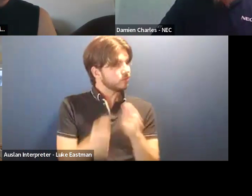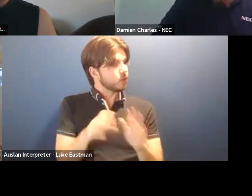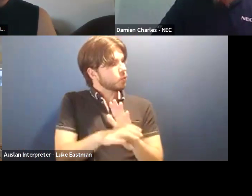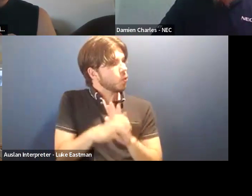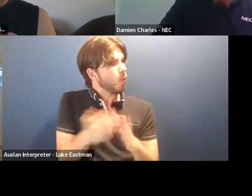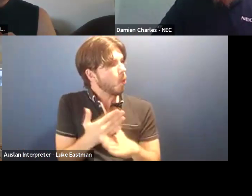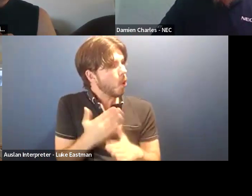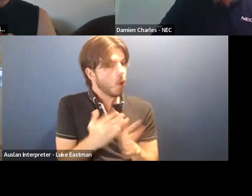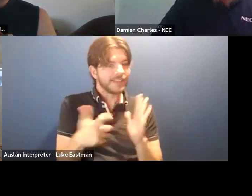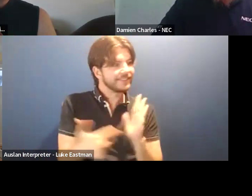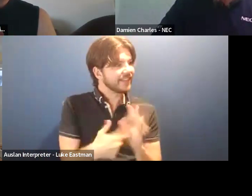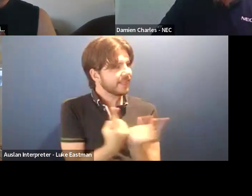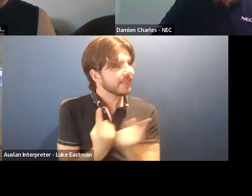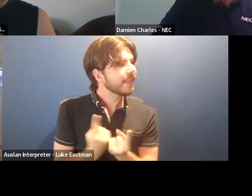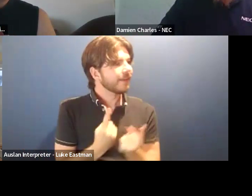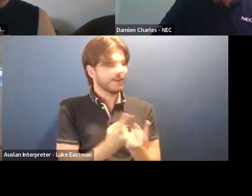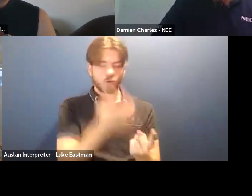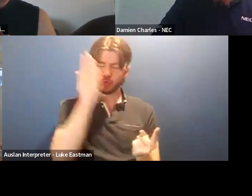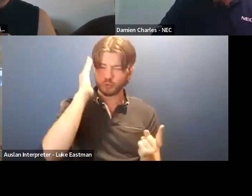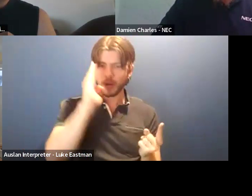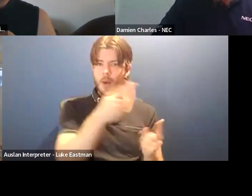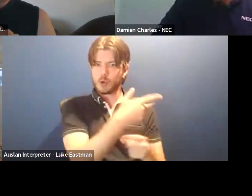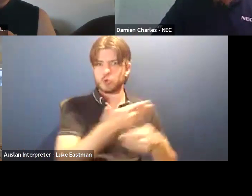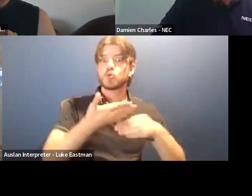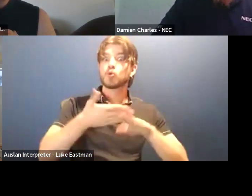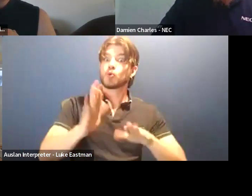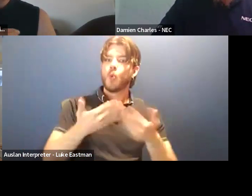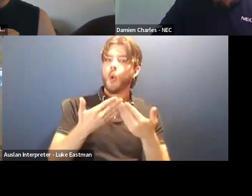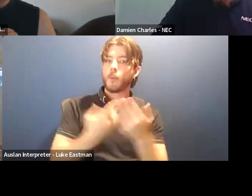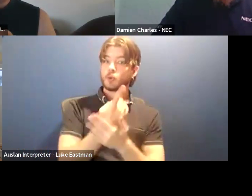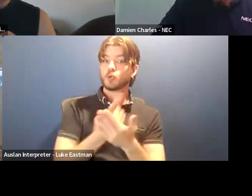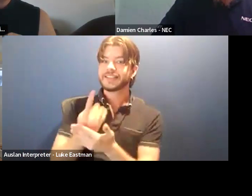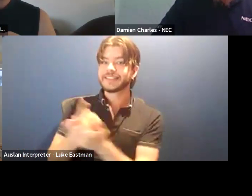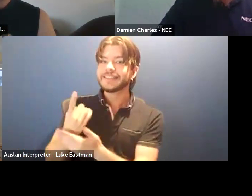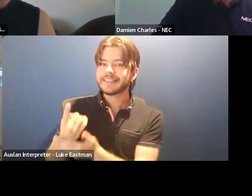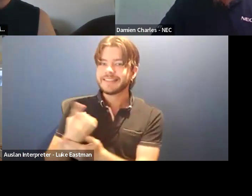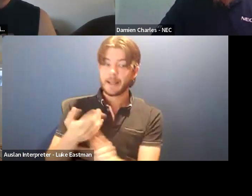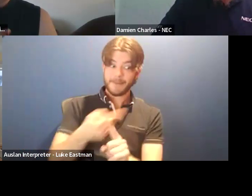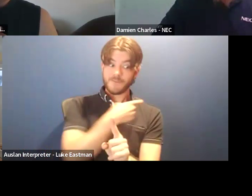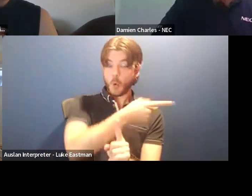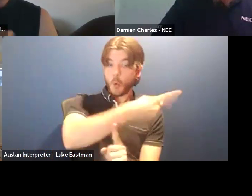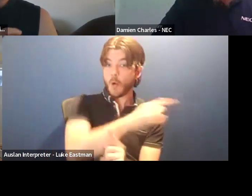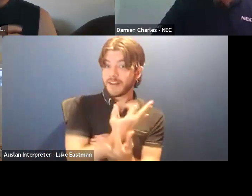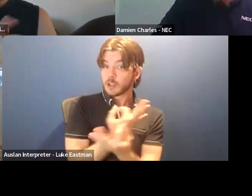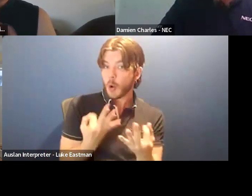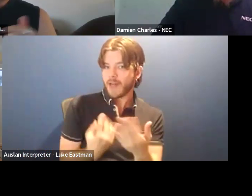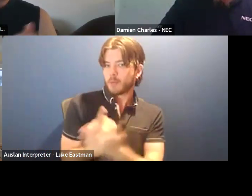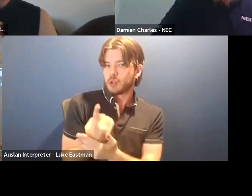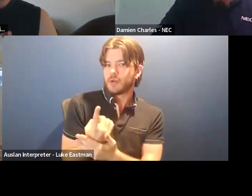whole world of opportunities to the students that they might not not might not have access to and the same